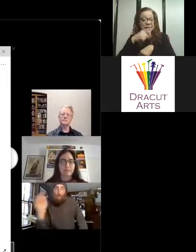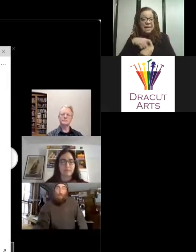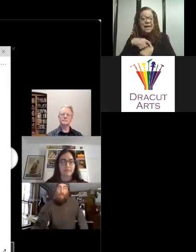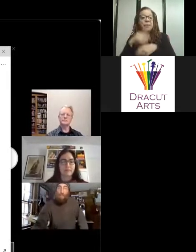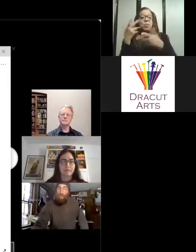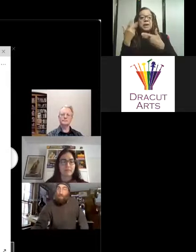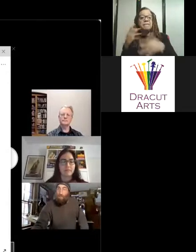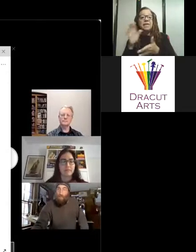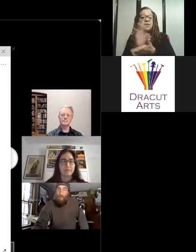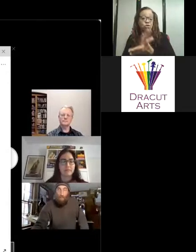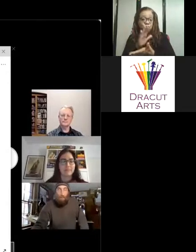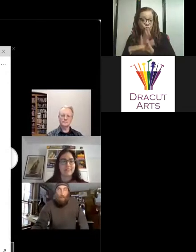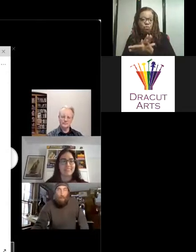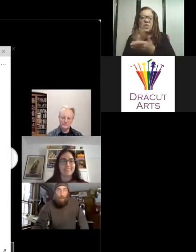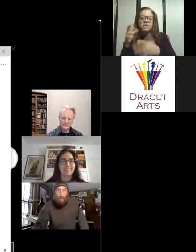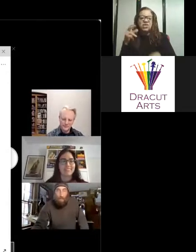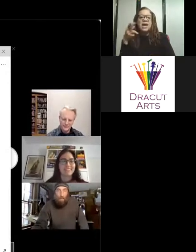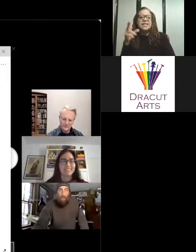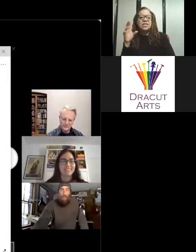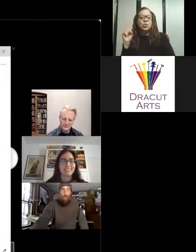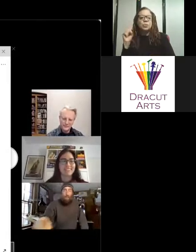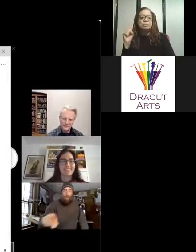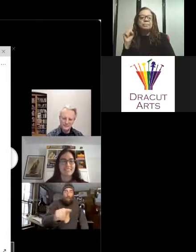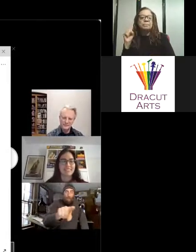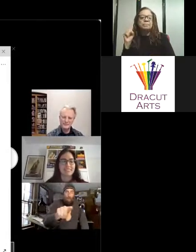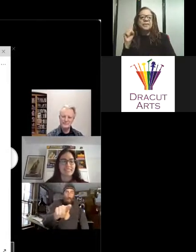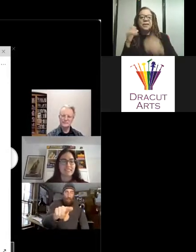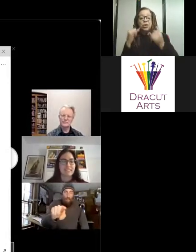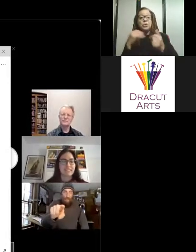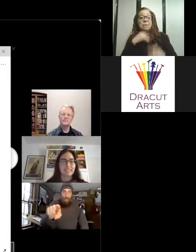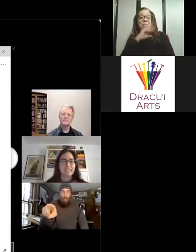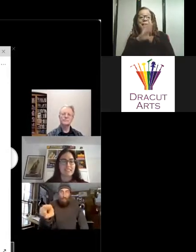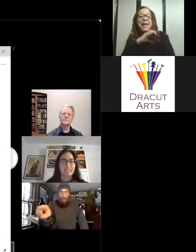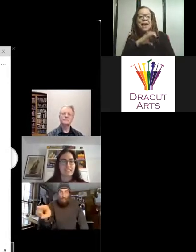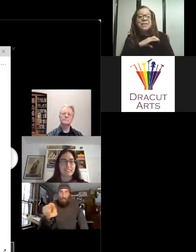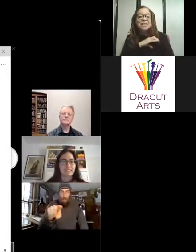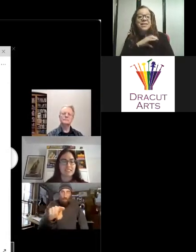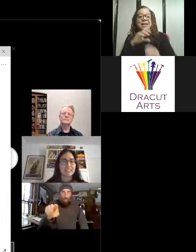was like high school at the time. Notice how my "Freeman Colby" character, the shape of his head is changing each panel,